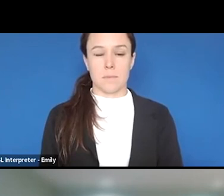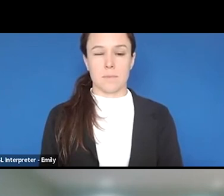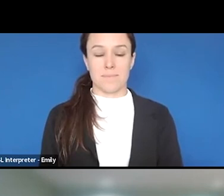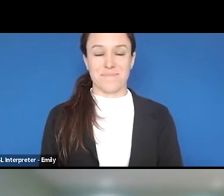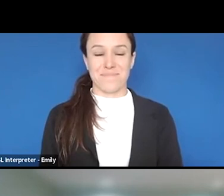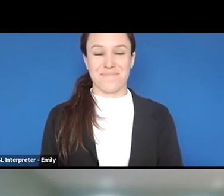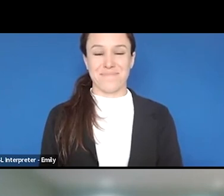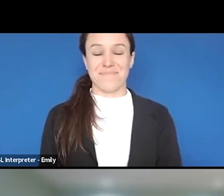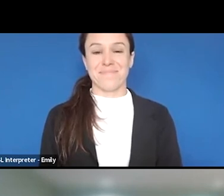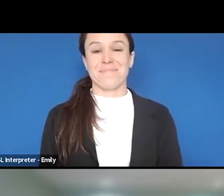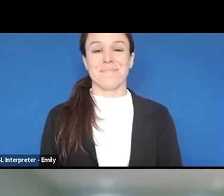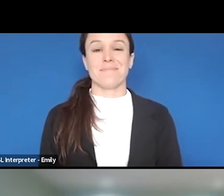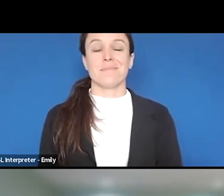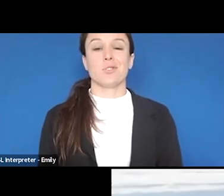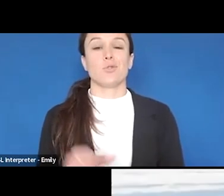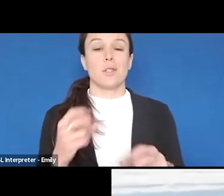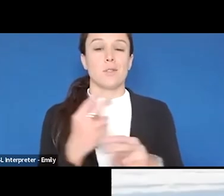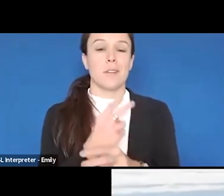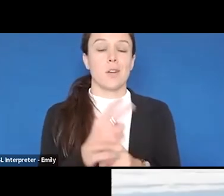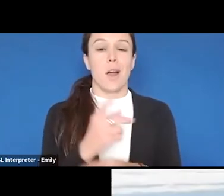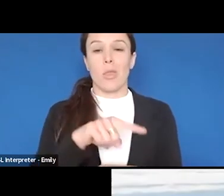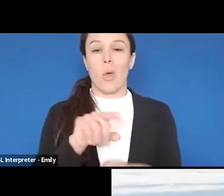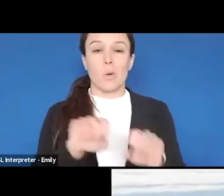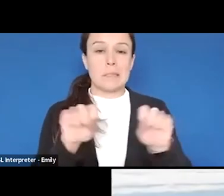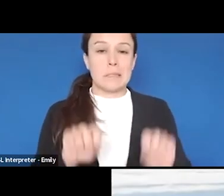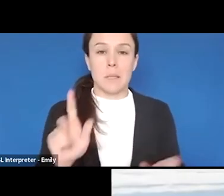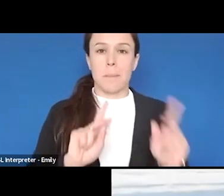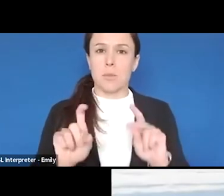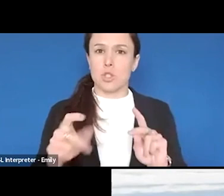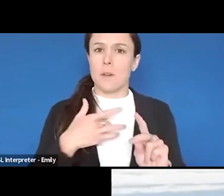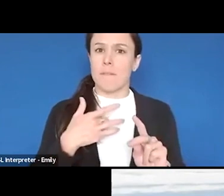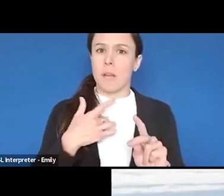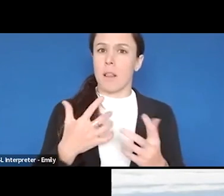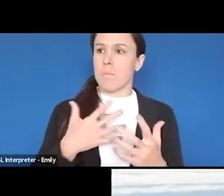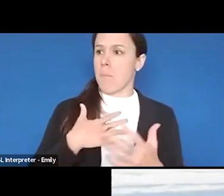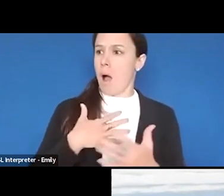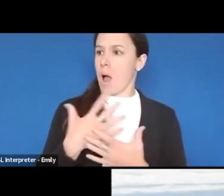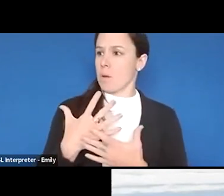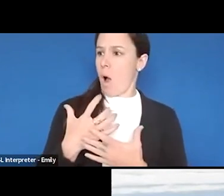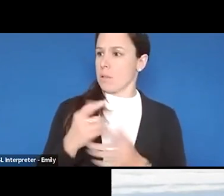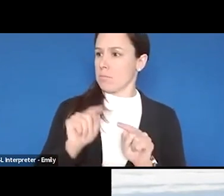and comprehensible systems that people feel that they're getting what they want done. Thank you.